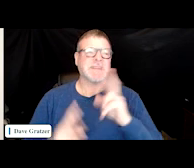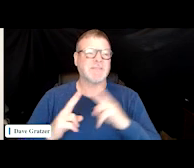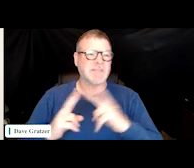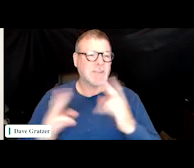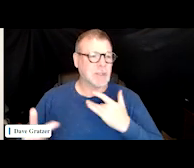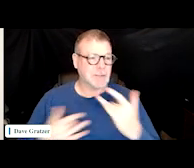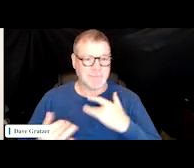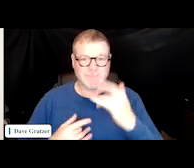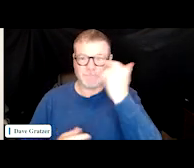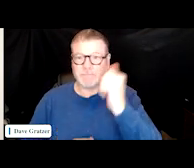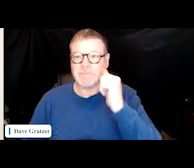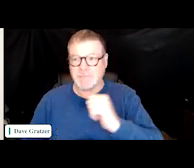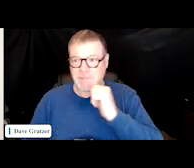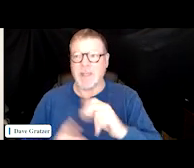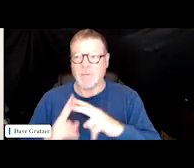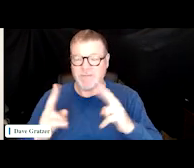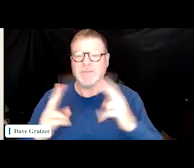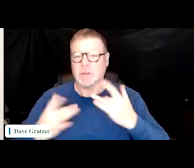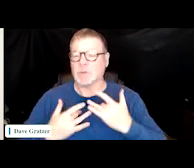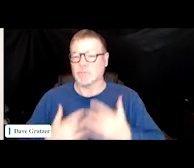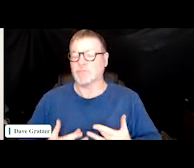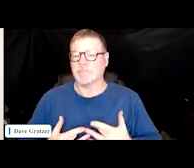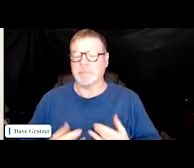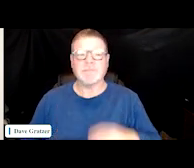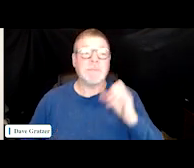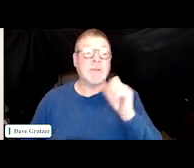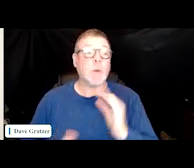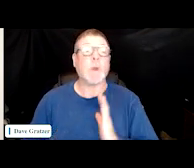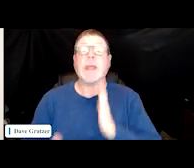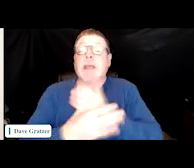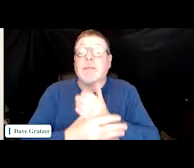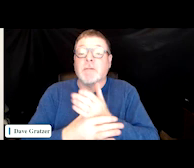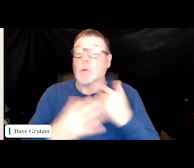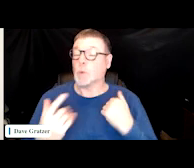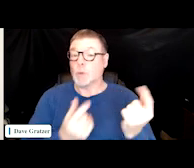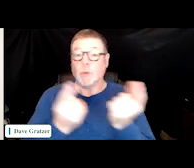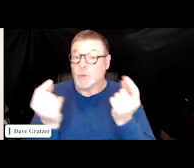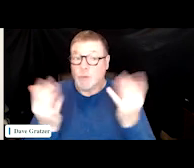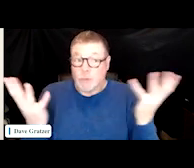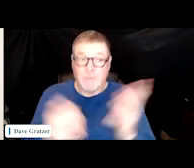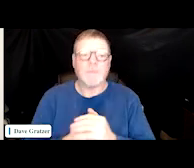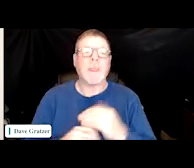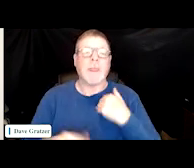because the aunt was depressed. So during the intervention, what did we do? So immediately we called a co-response.